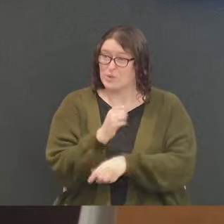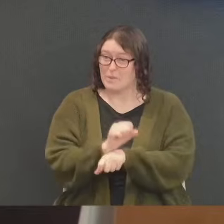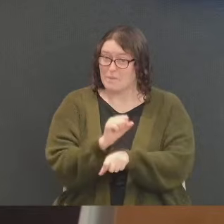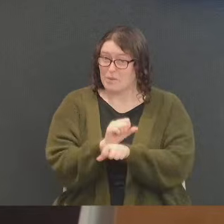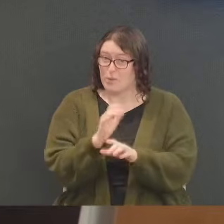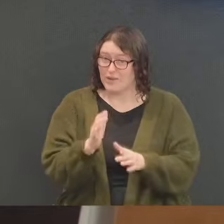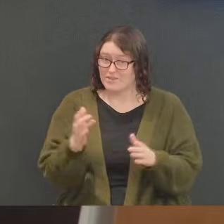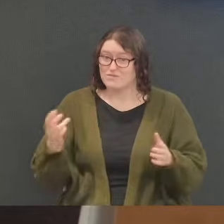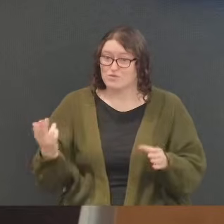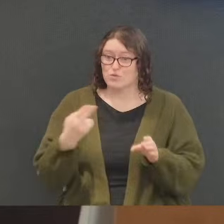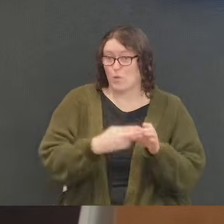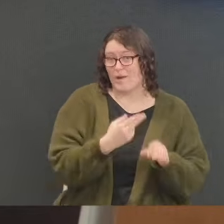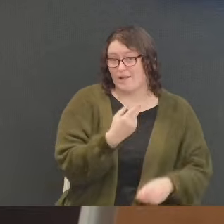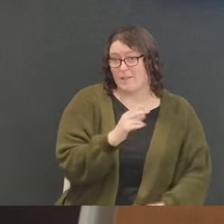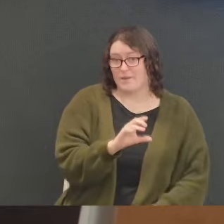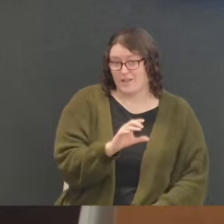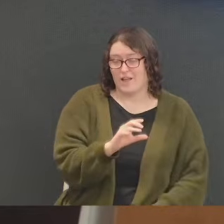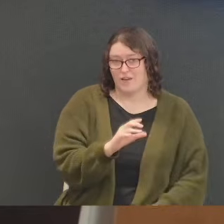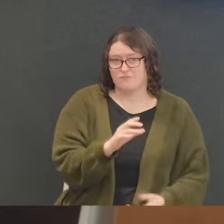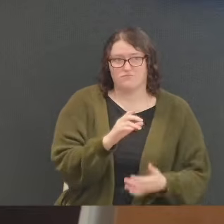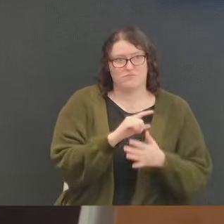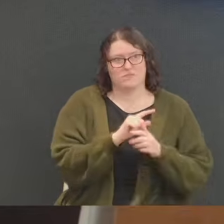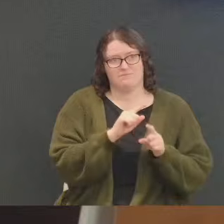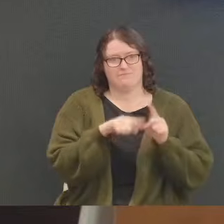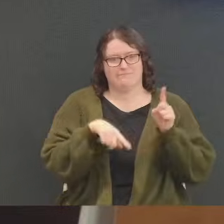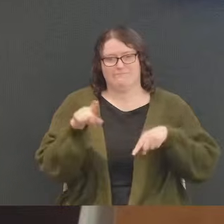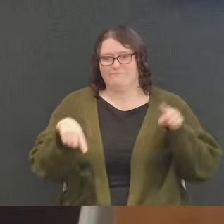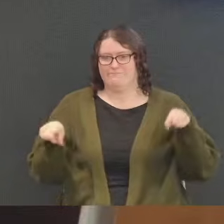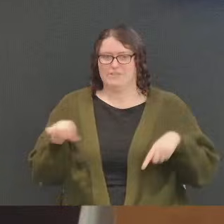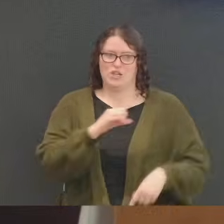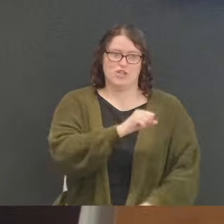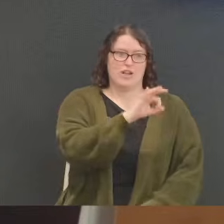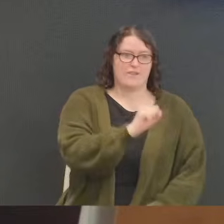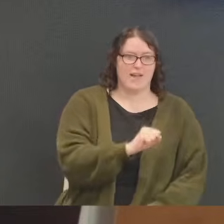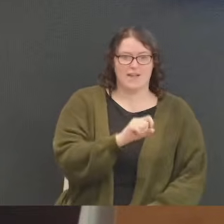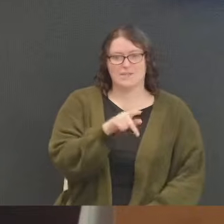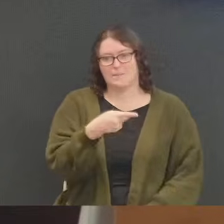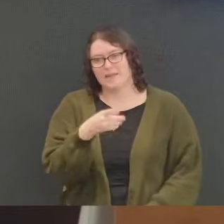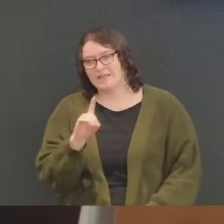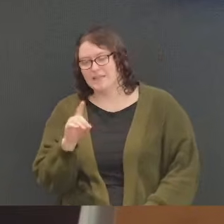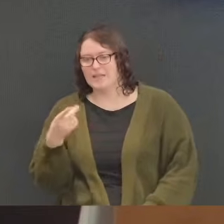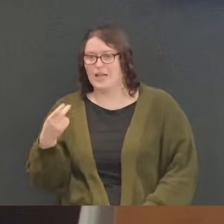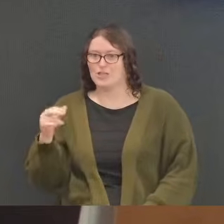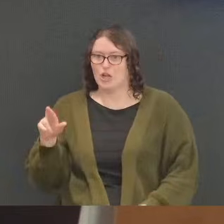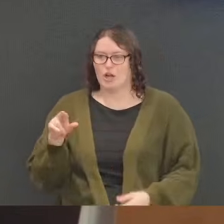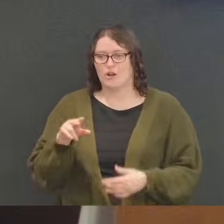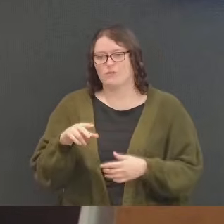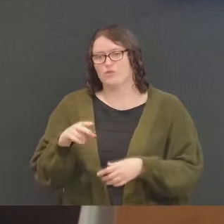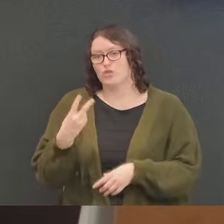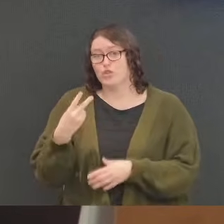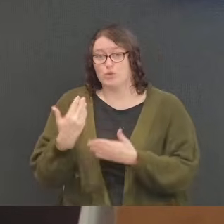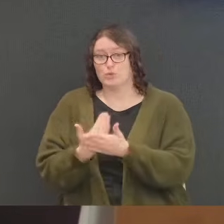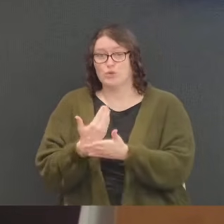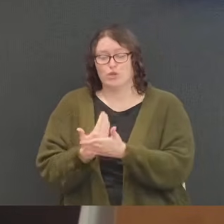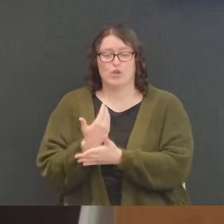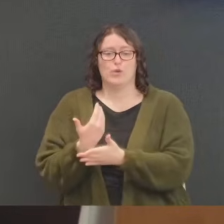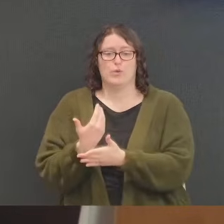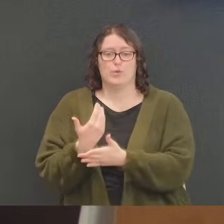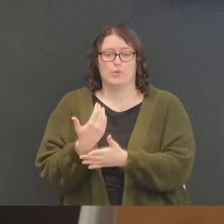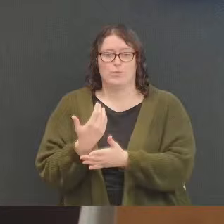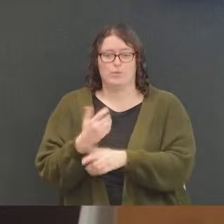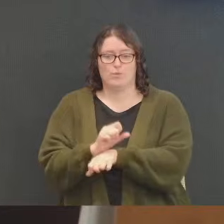county broadly across the county JFS Planning and Development HR two new employees into the county's